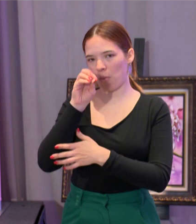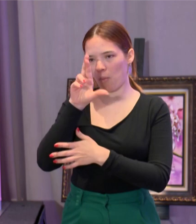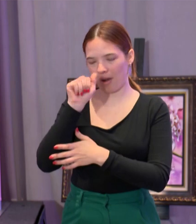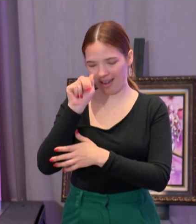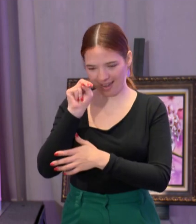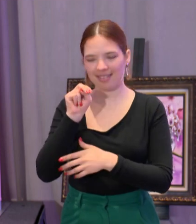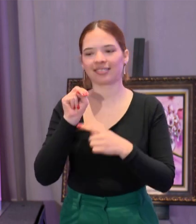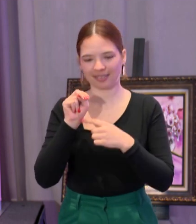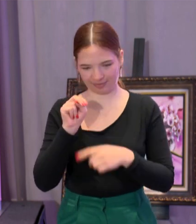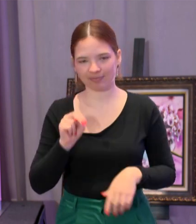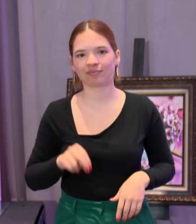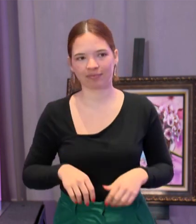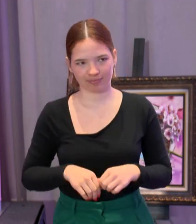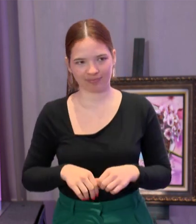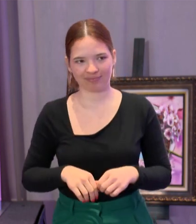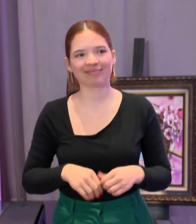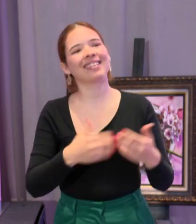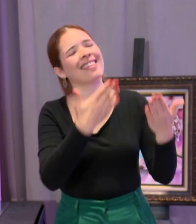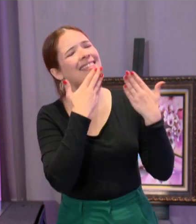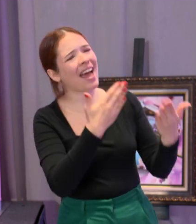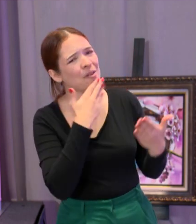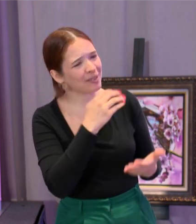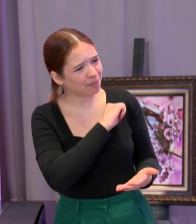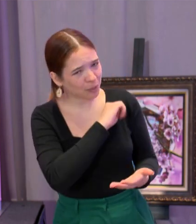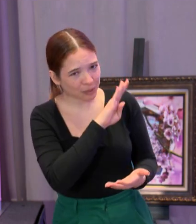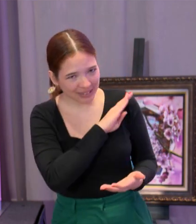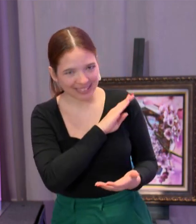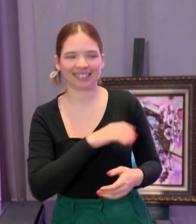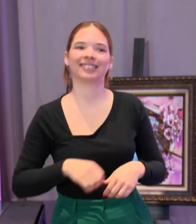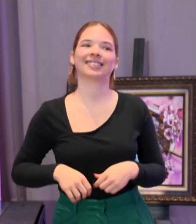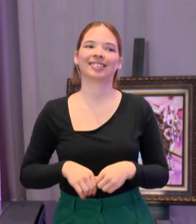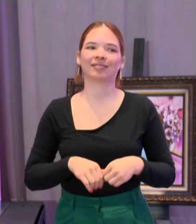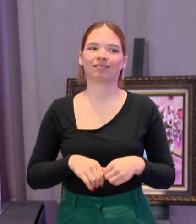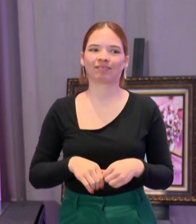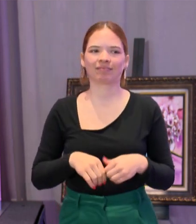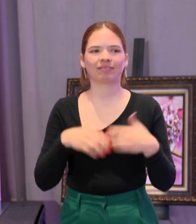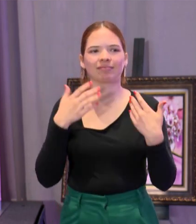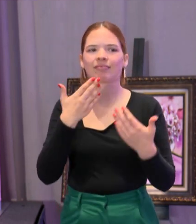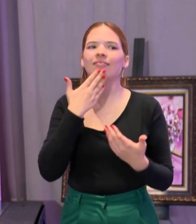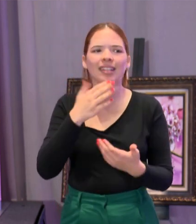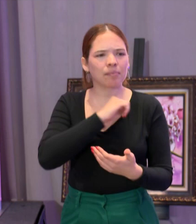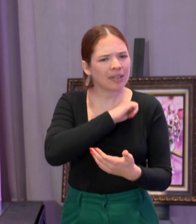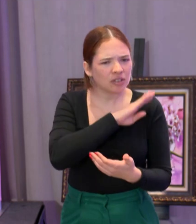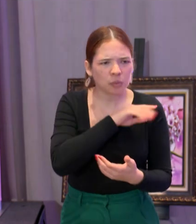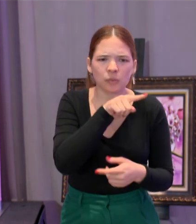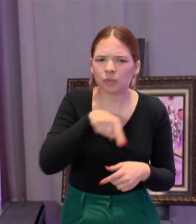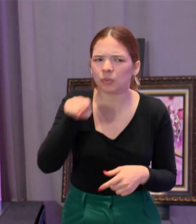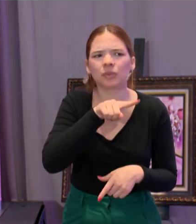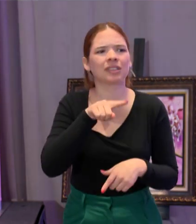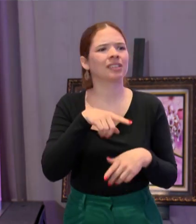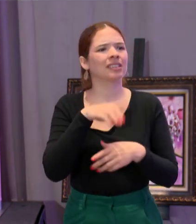THANK YOU, MAYOR BOWSER. TO YOU AND TO THE GOVERNMENT OF THE DISTRICT OF COLUMBIA FOR YOUR CONTINUED LEADERSHIP AND